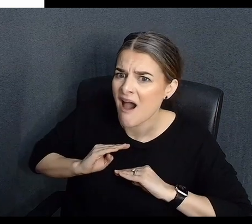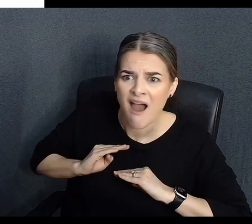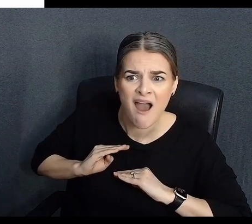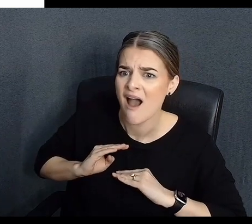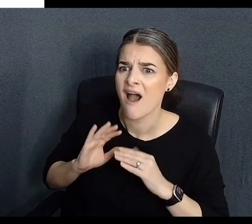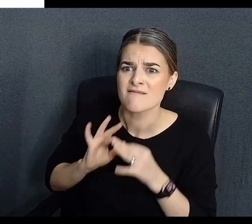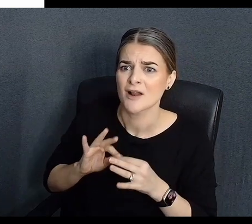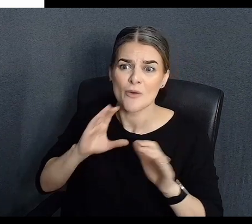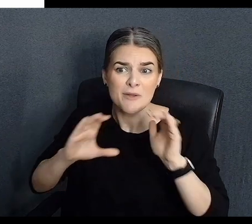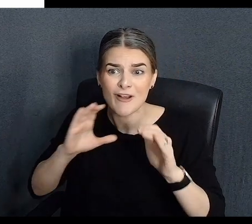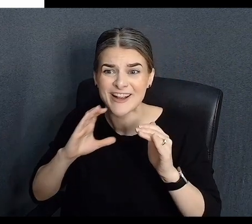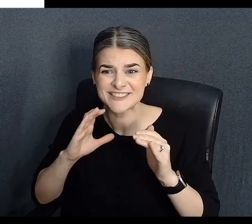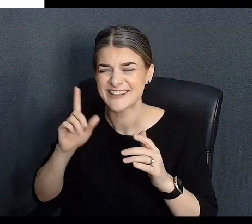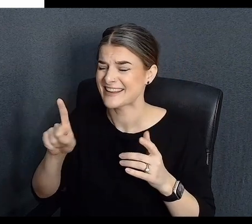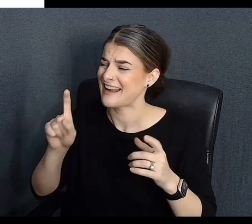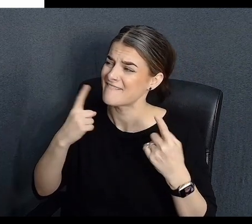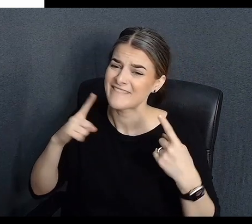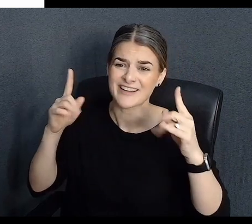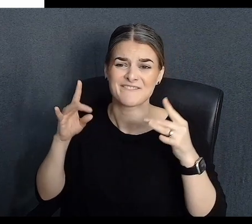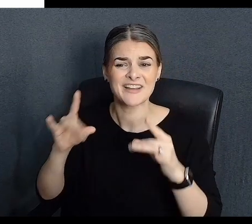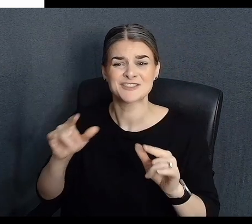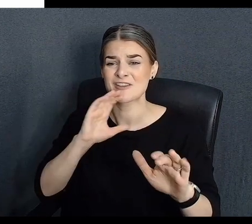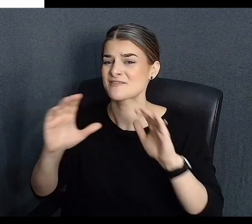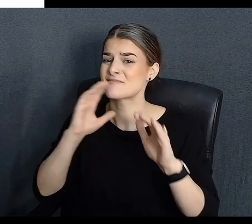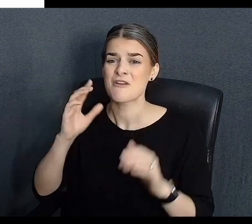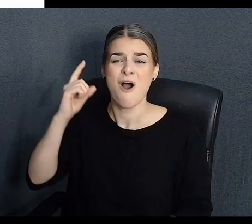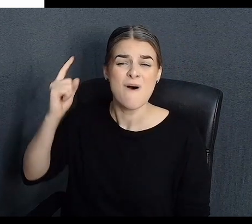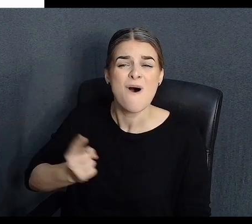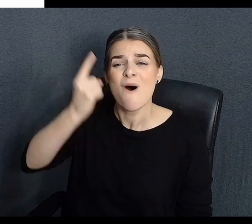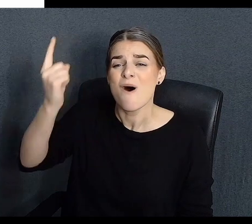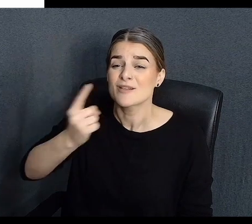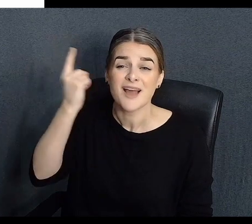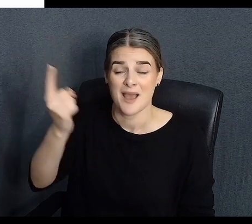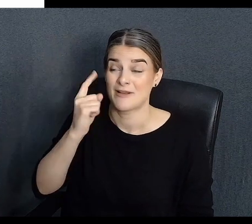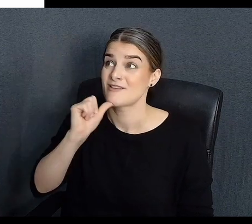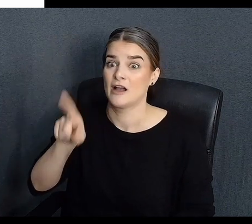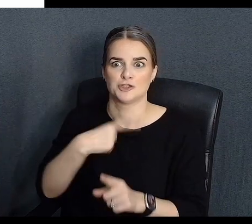We need to be able to have an effective and efficient way to communicate all the time, not just sometimes.